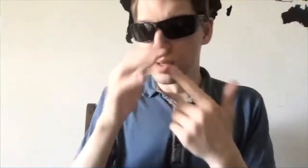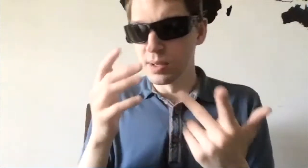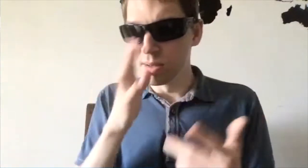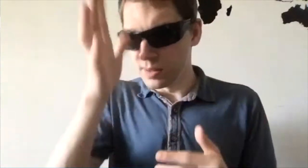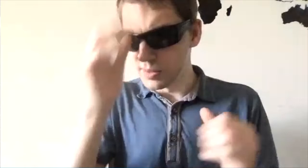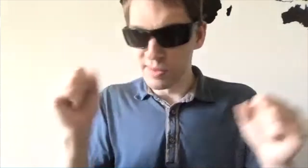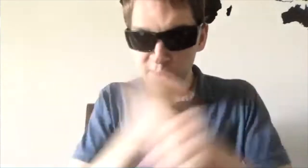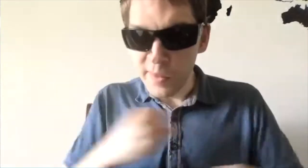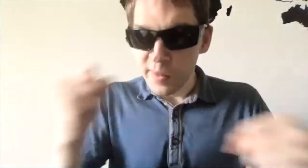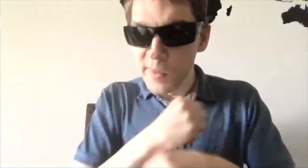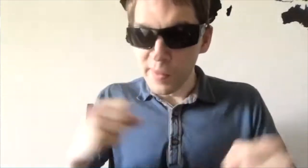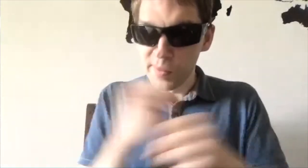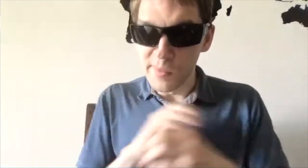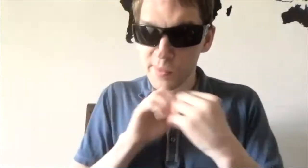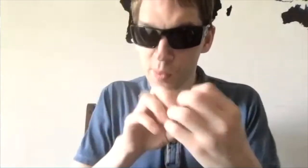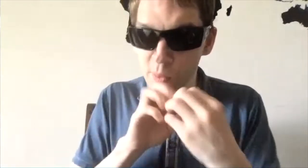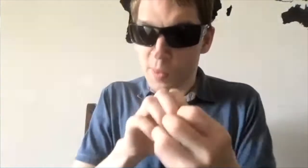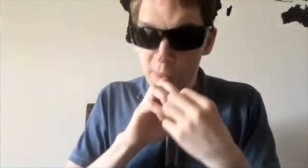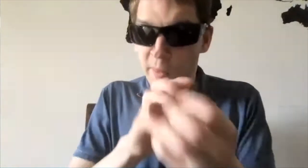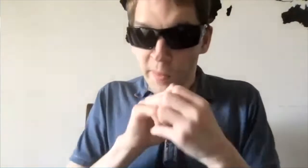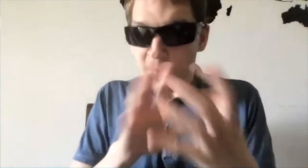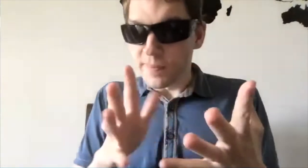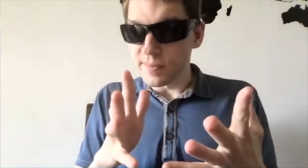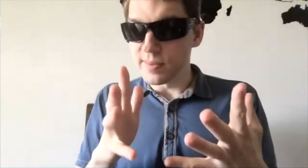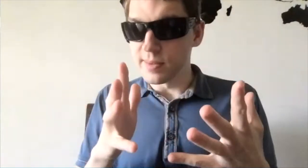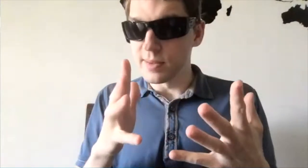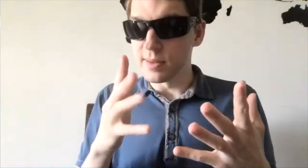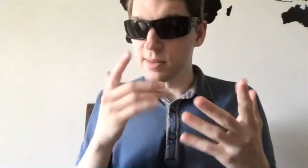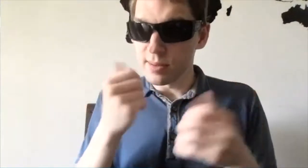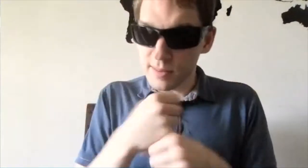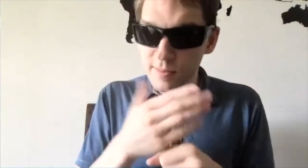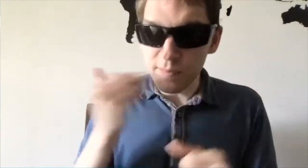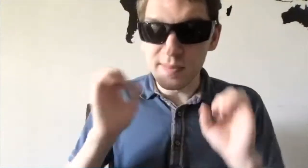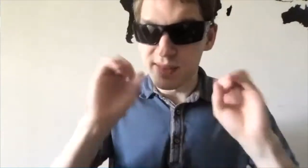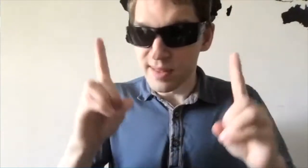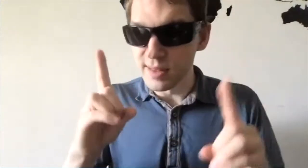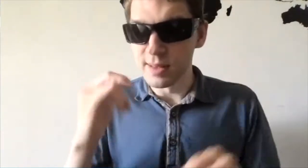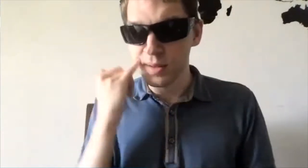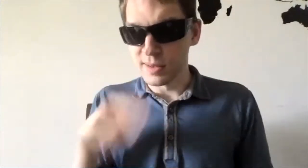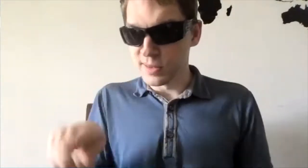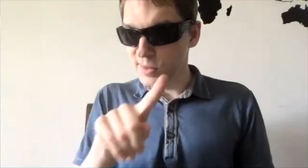Really educating people about special needs and what we have to do to just fight for what we need.